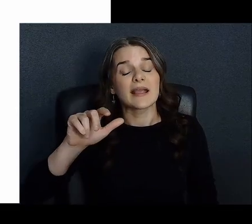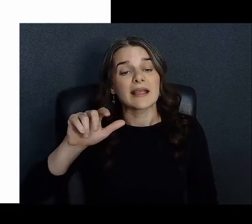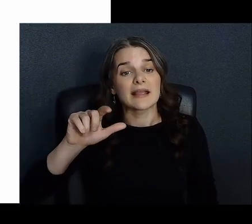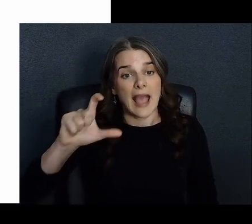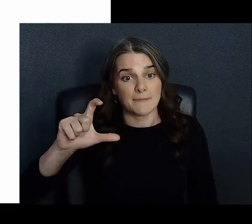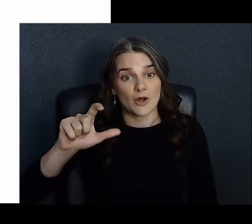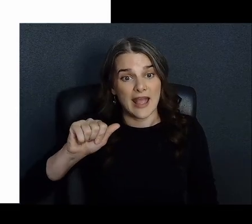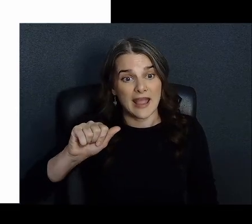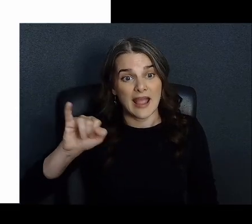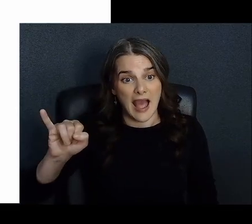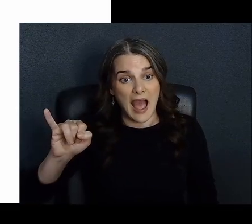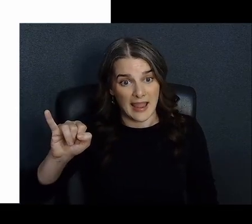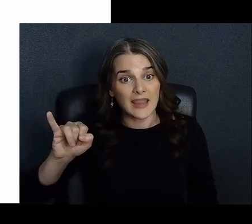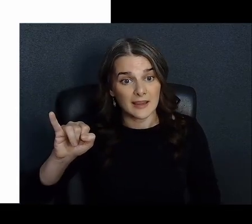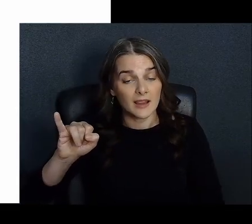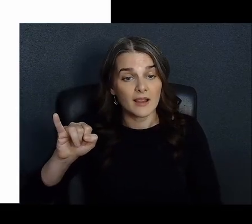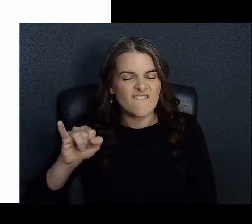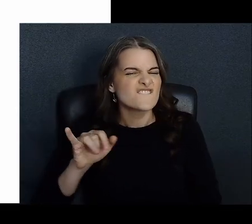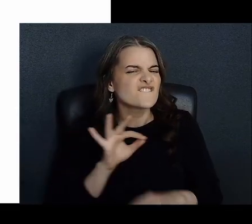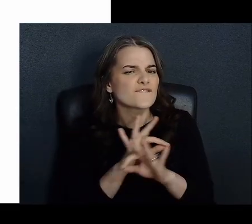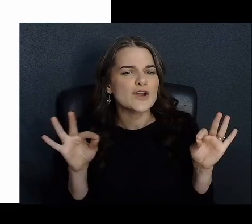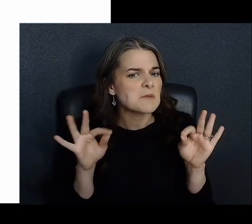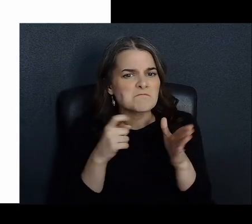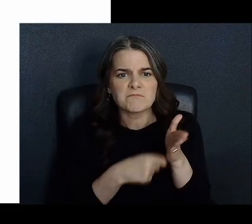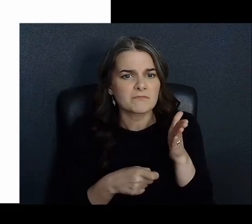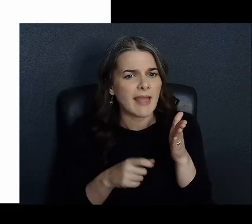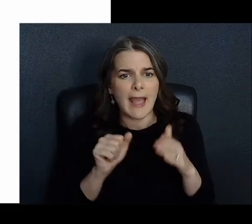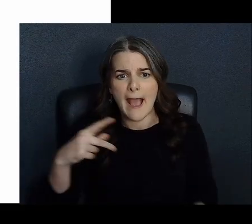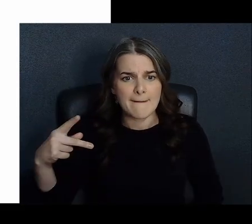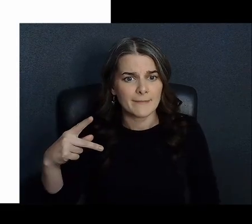That's a free app on both Android and iOS.